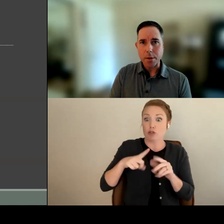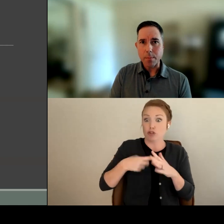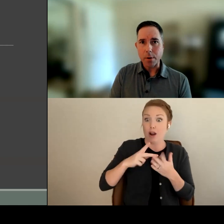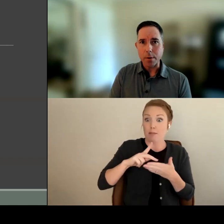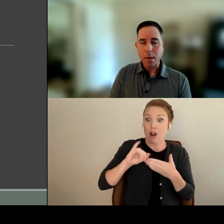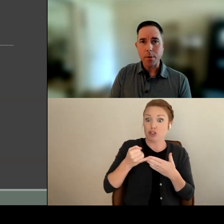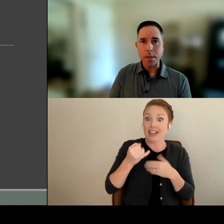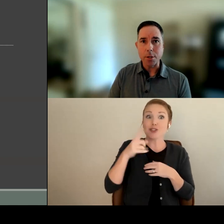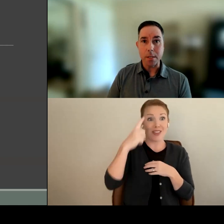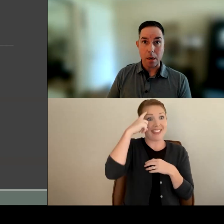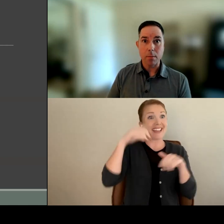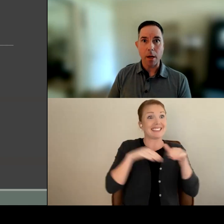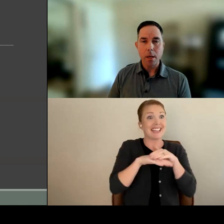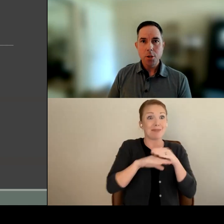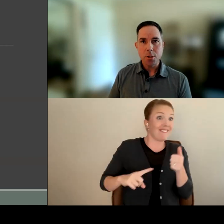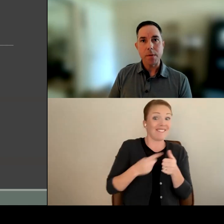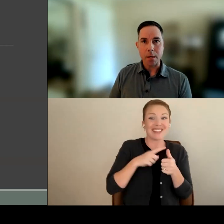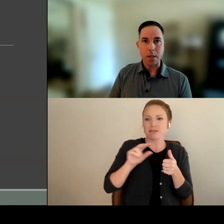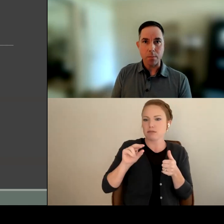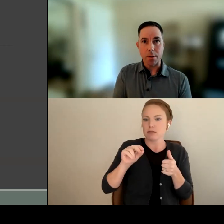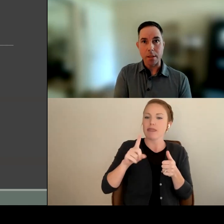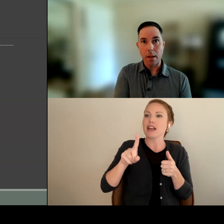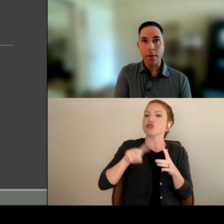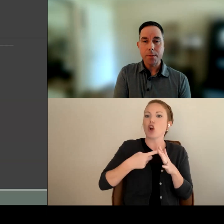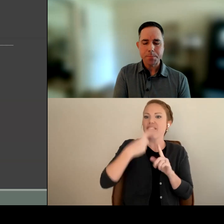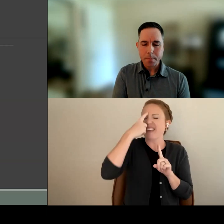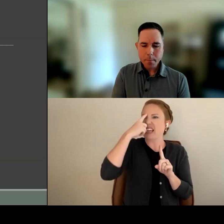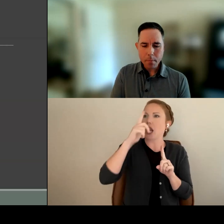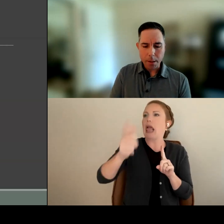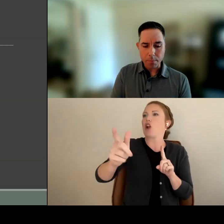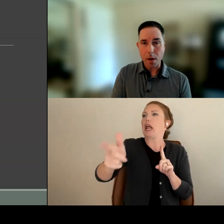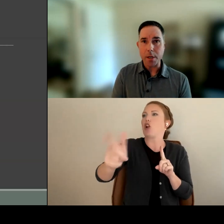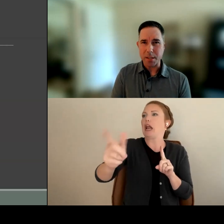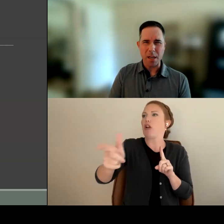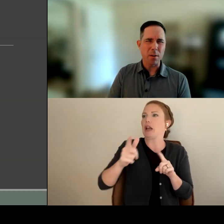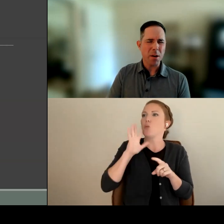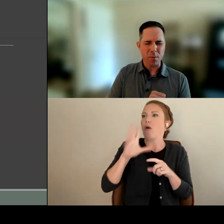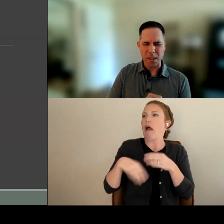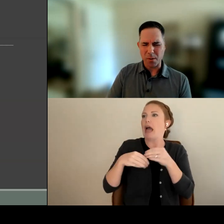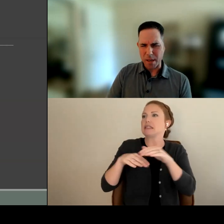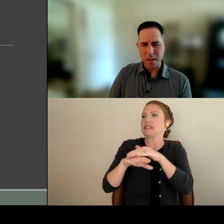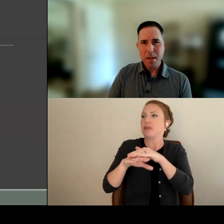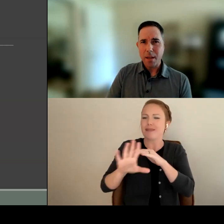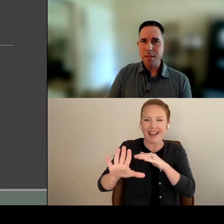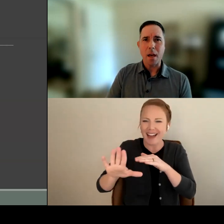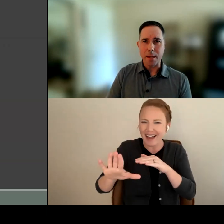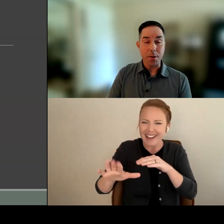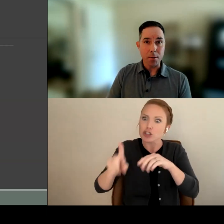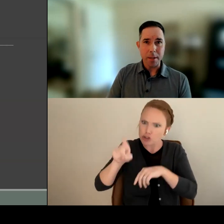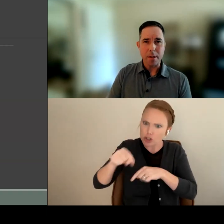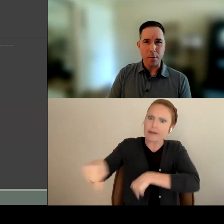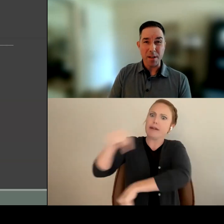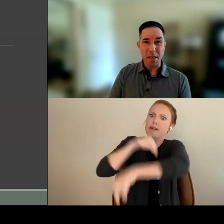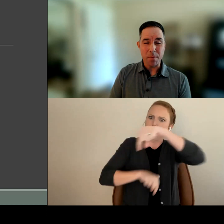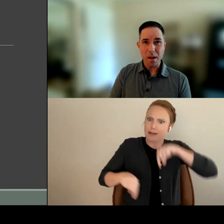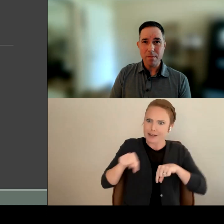Sherry Byrne-Haber did, she talked about shifting accessibility left in projects, and gave a lot of really great insight into doing that, if you want to deep dive,